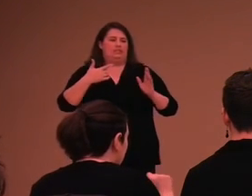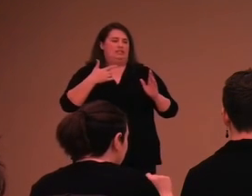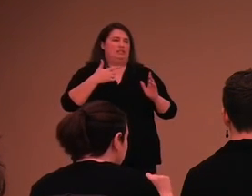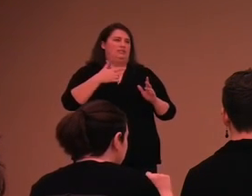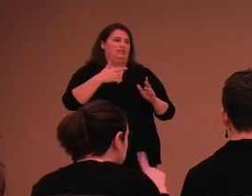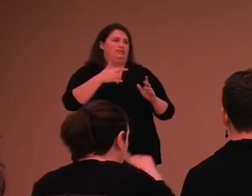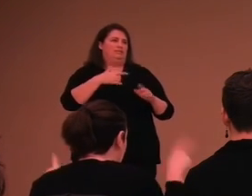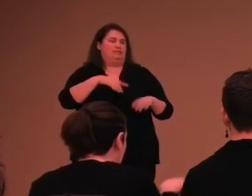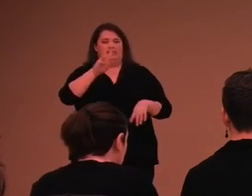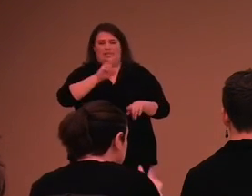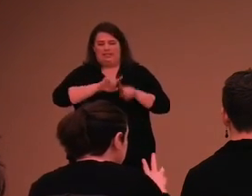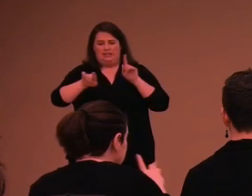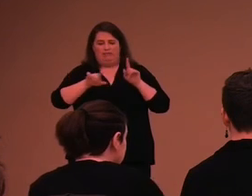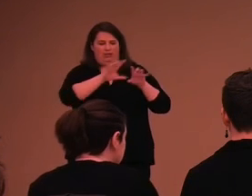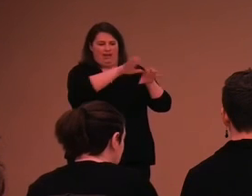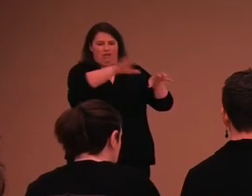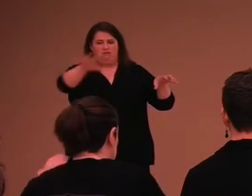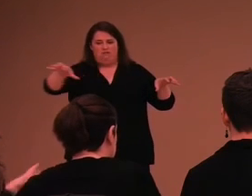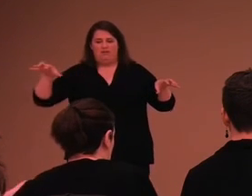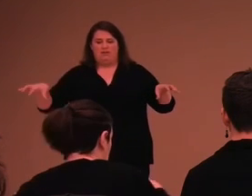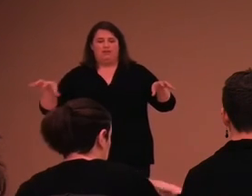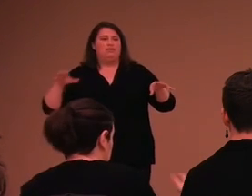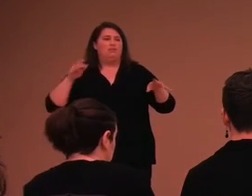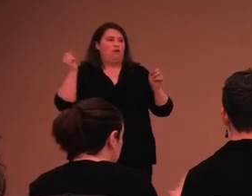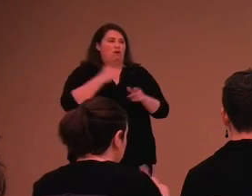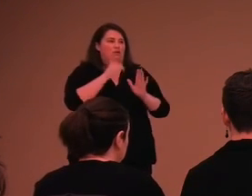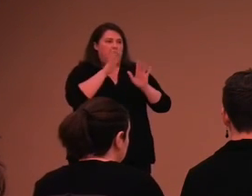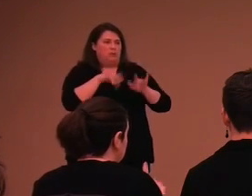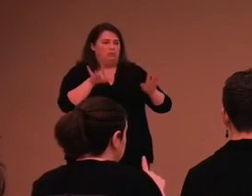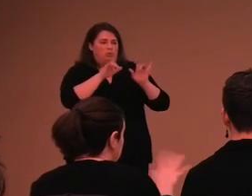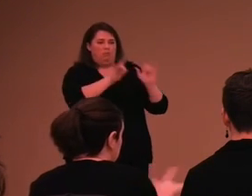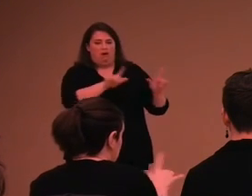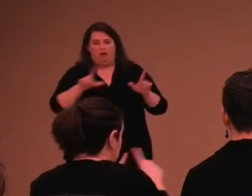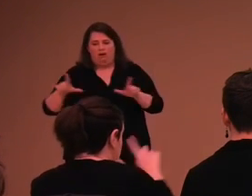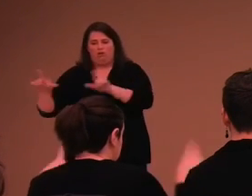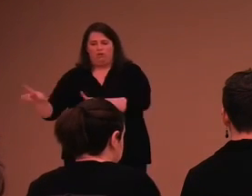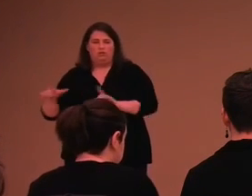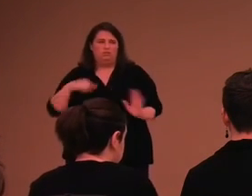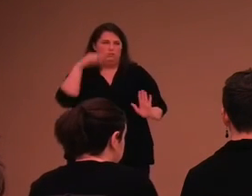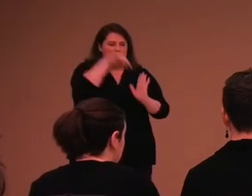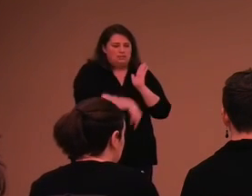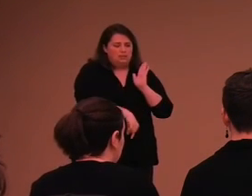all of the computer monitors with interactive deeper dives I like to call it